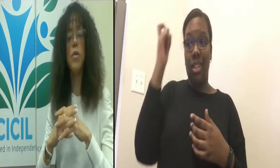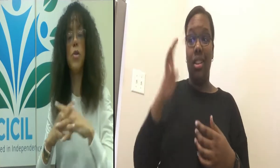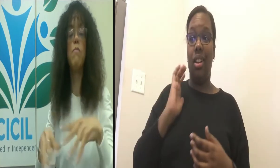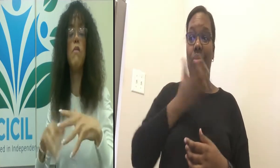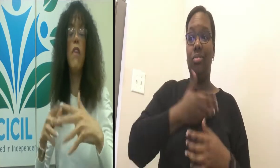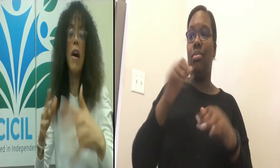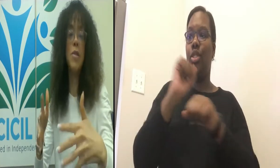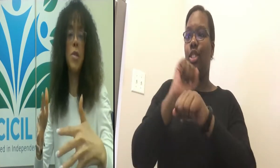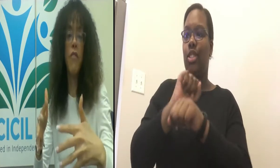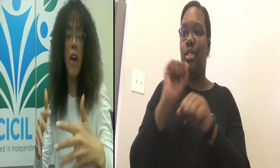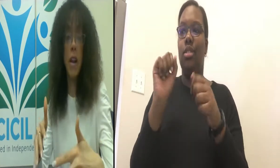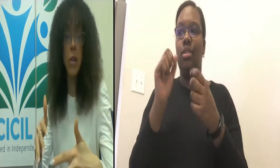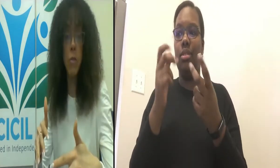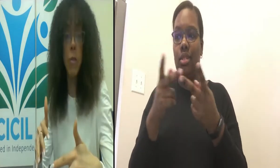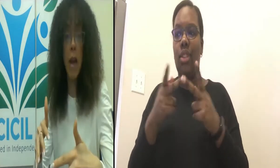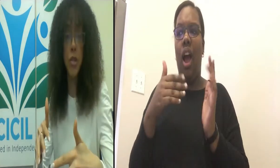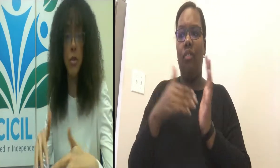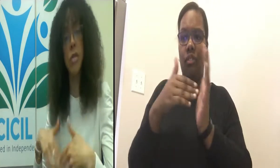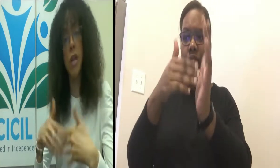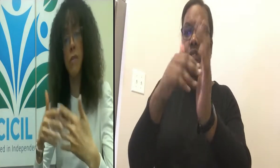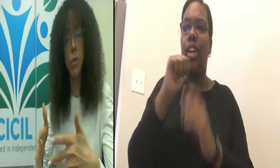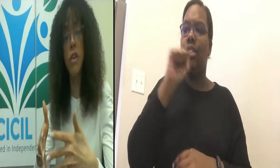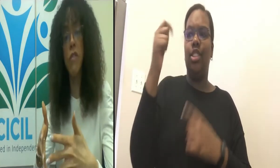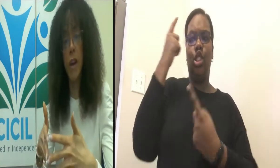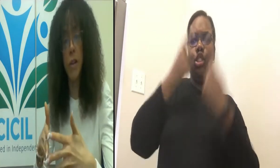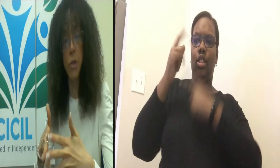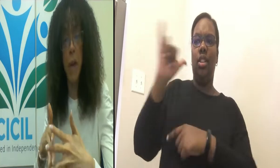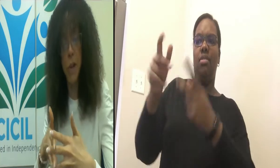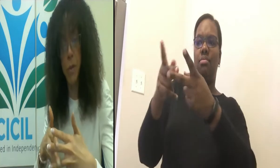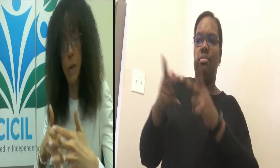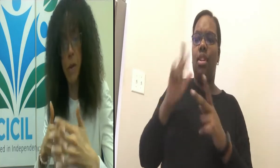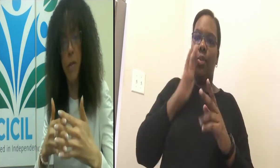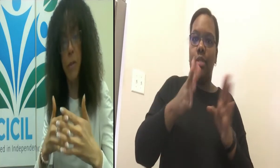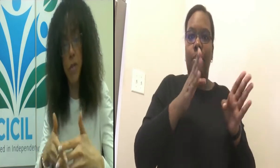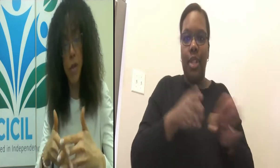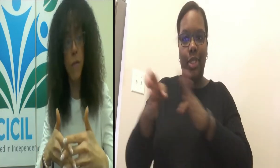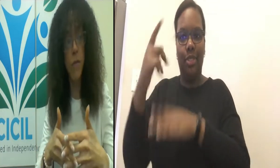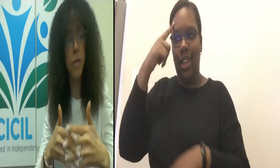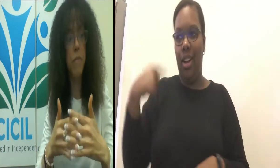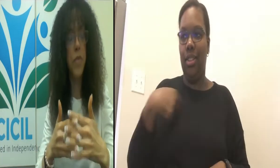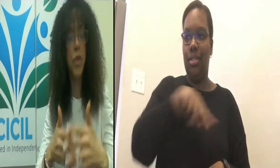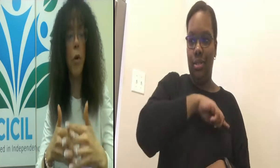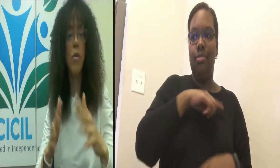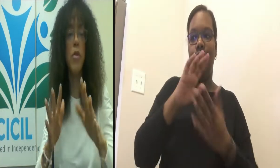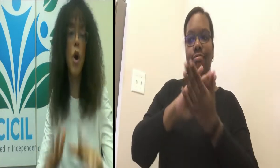especially if we're talking about positions that supervise financial